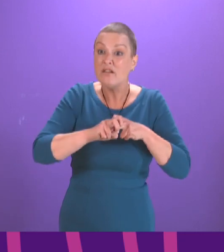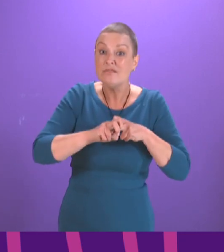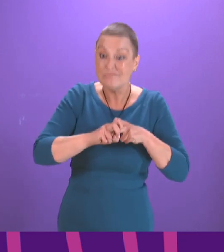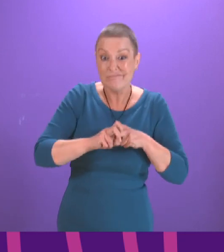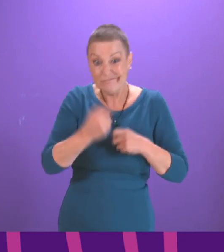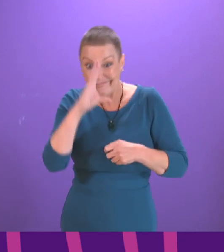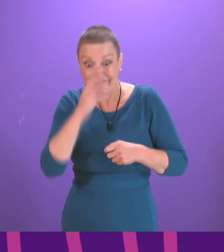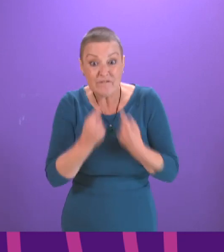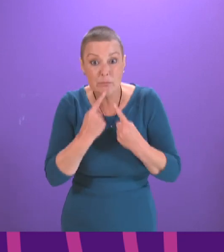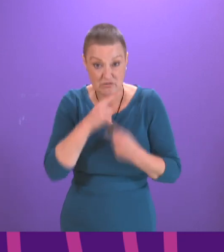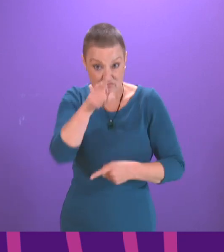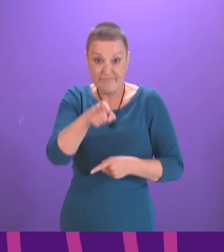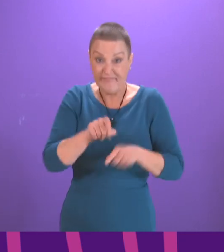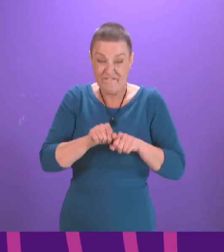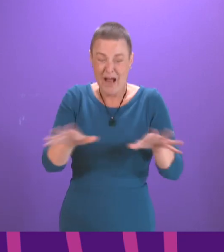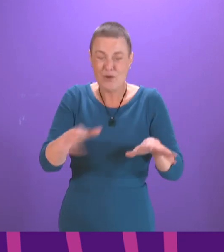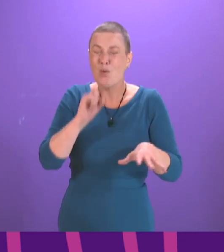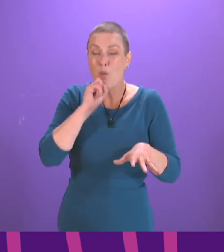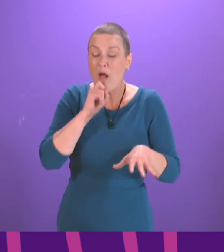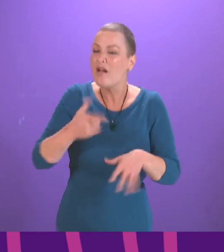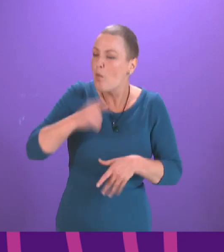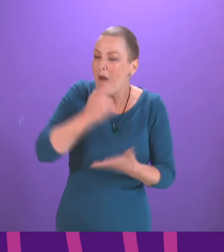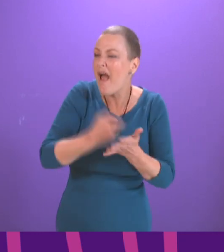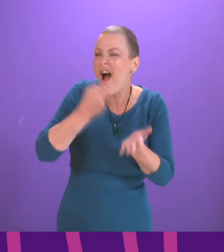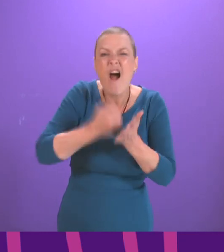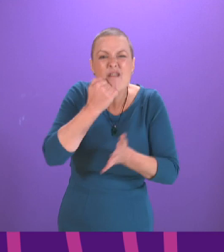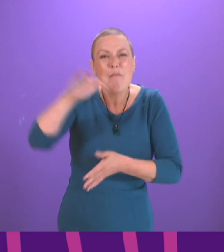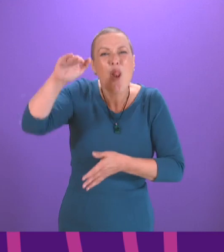spread from high to lower-prevalence areas and a differentiated approach will become